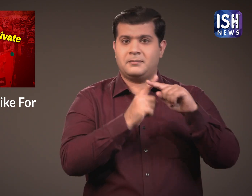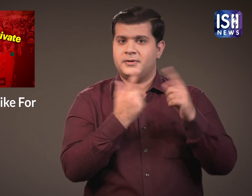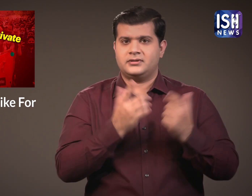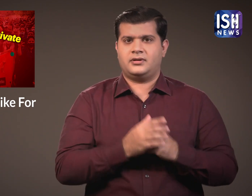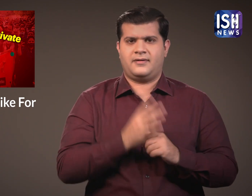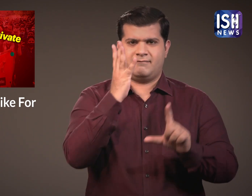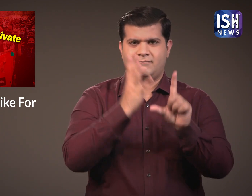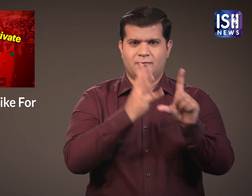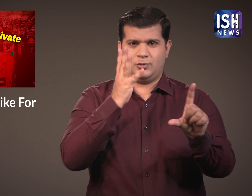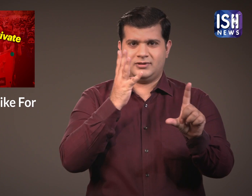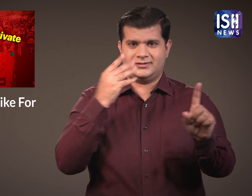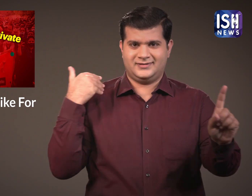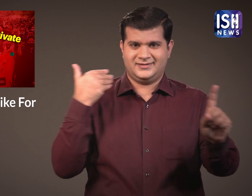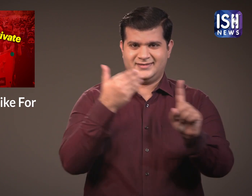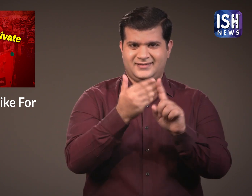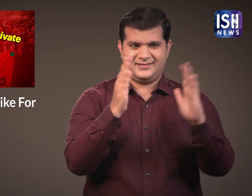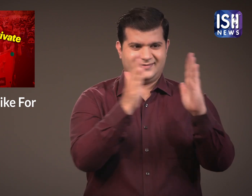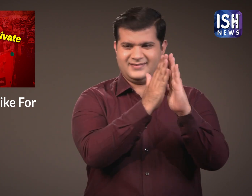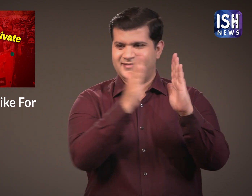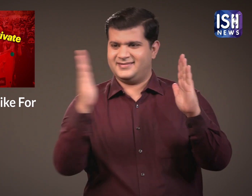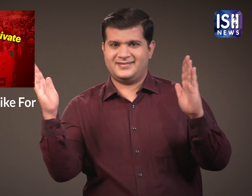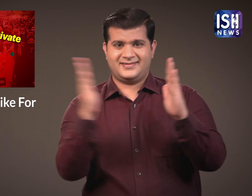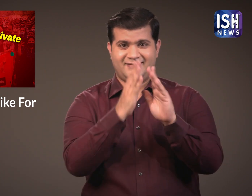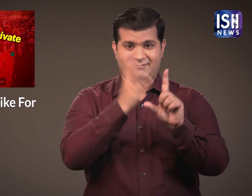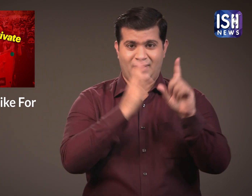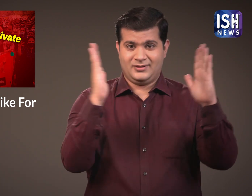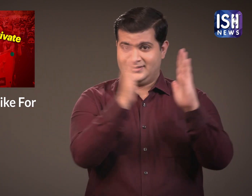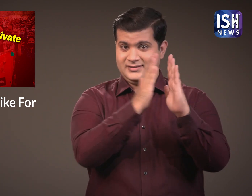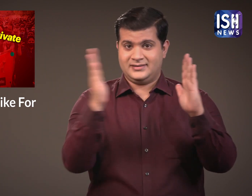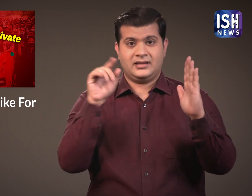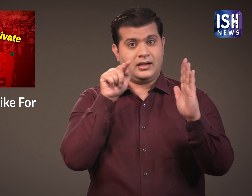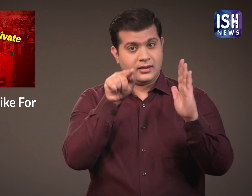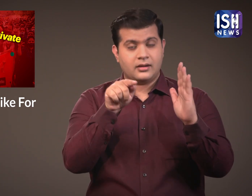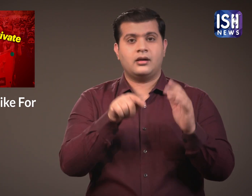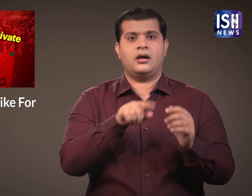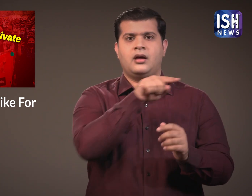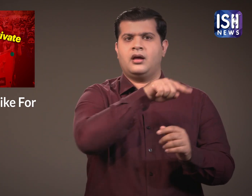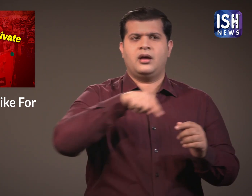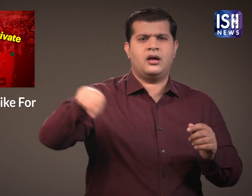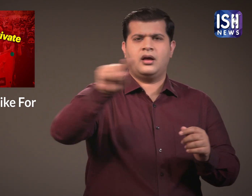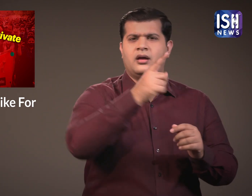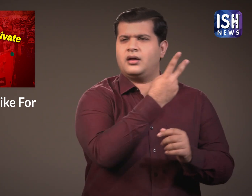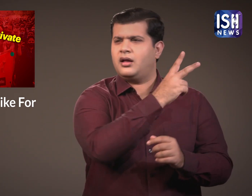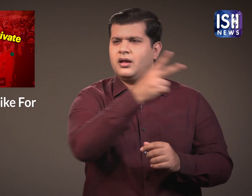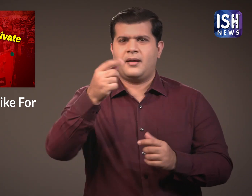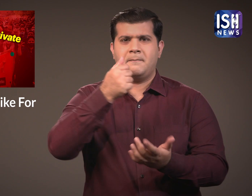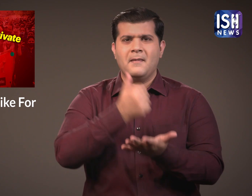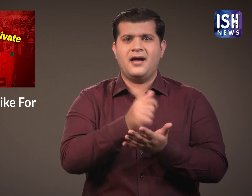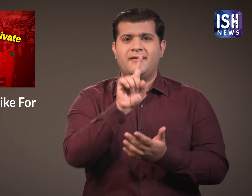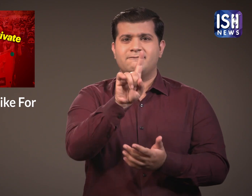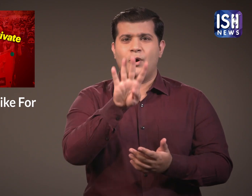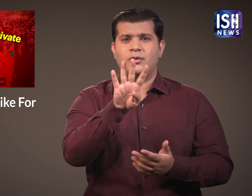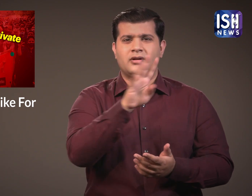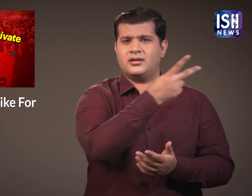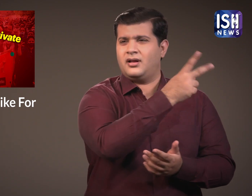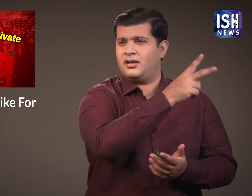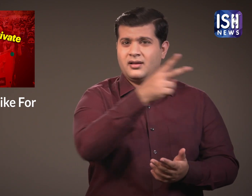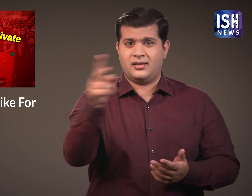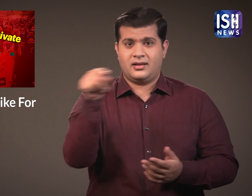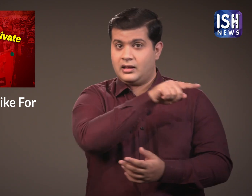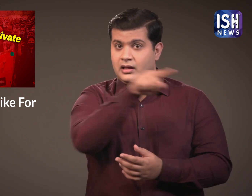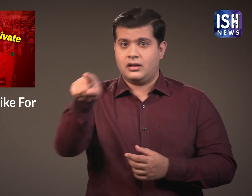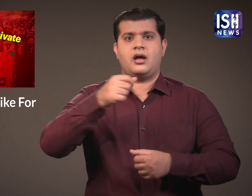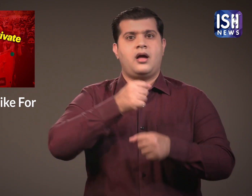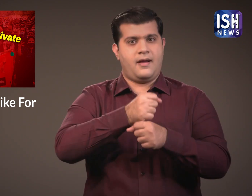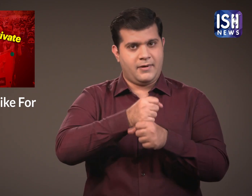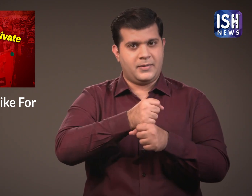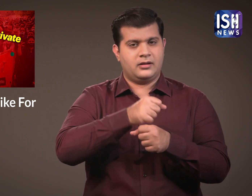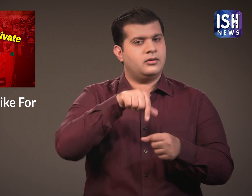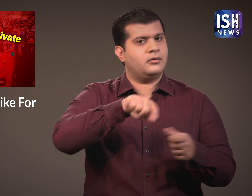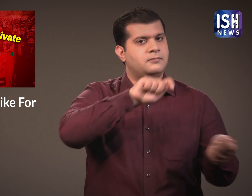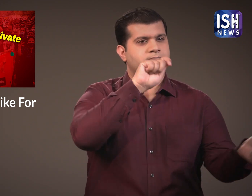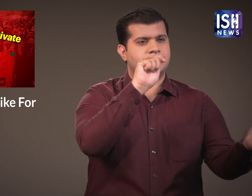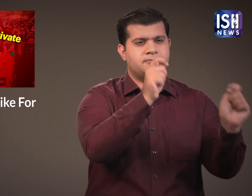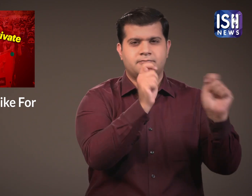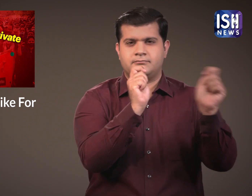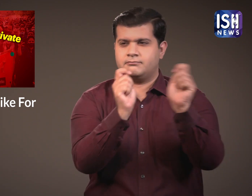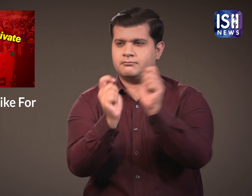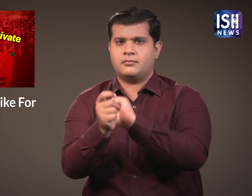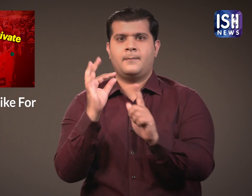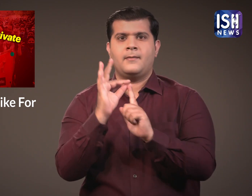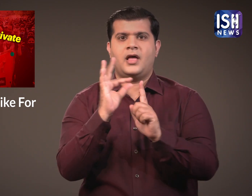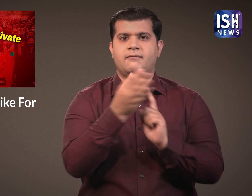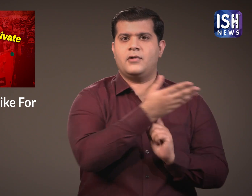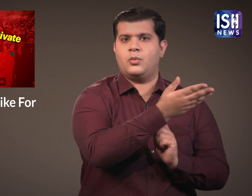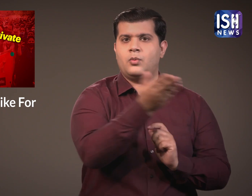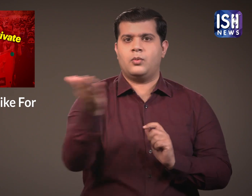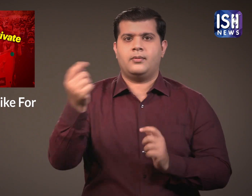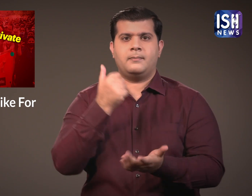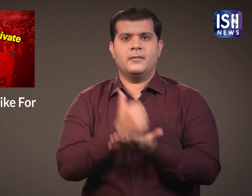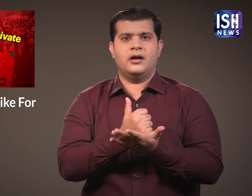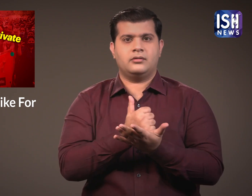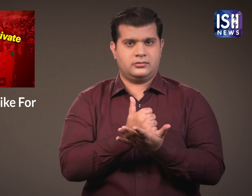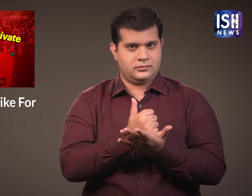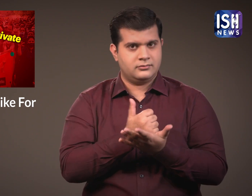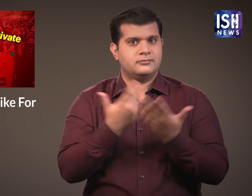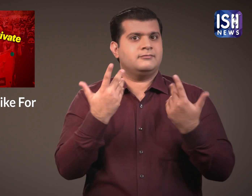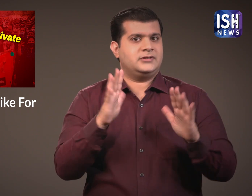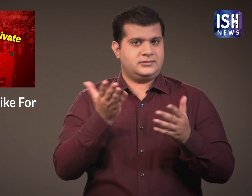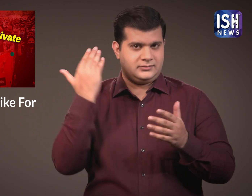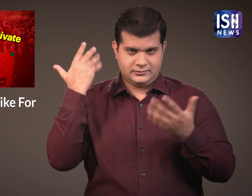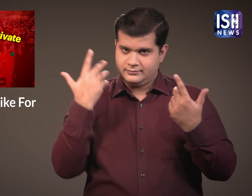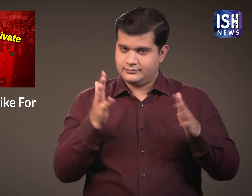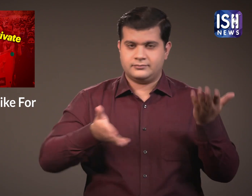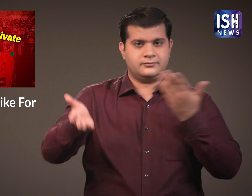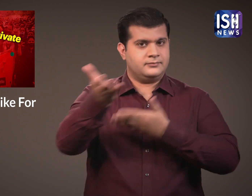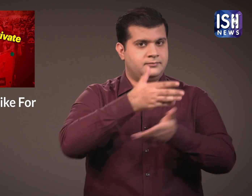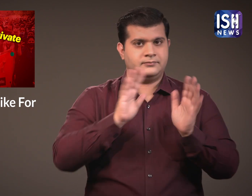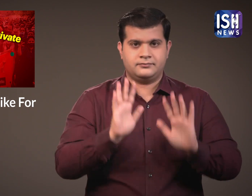The government has also privatised 14 public sector banks in the last four years.